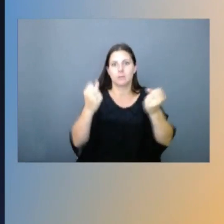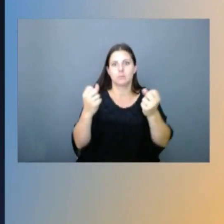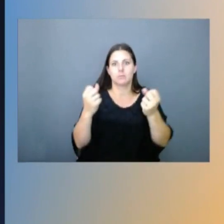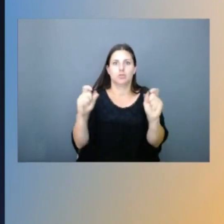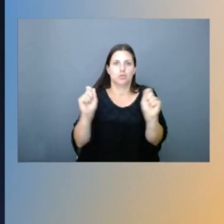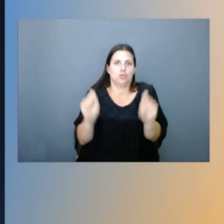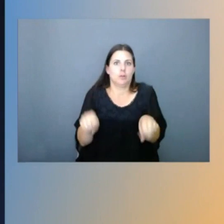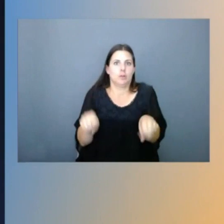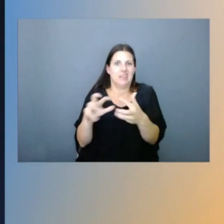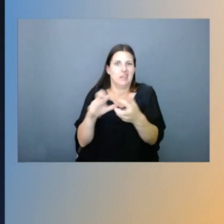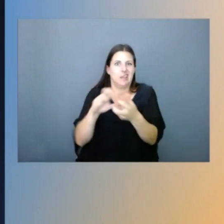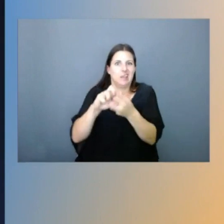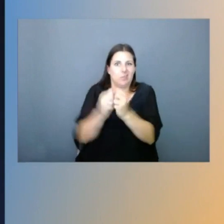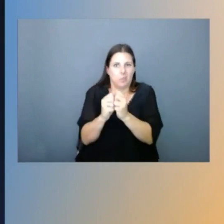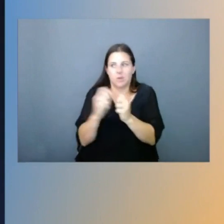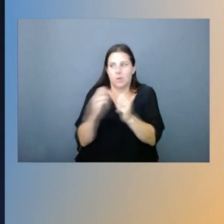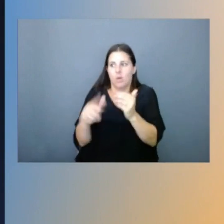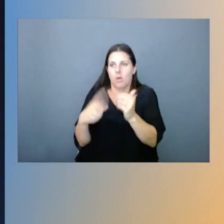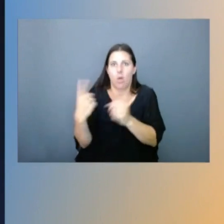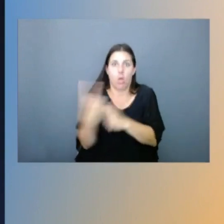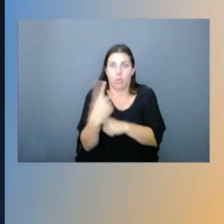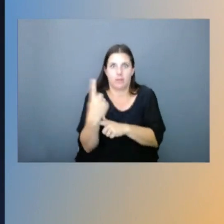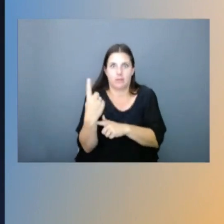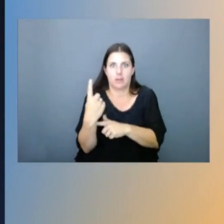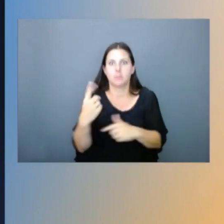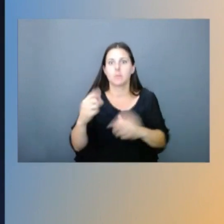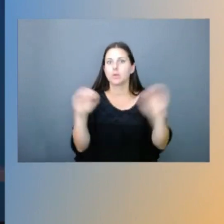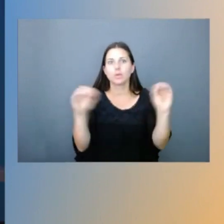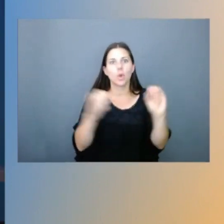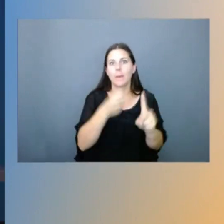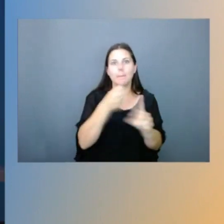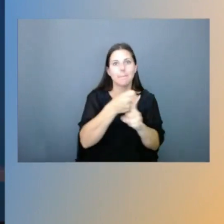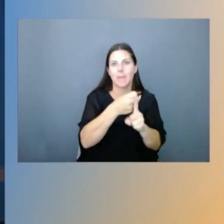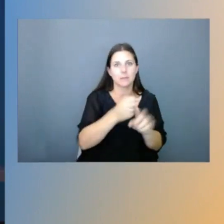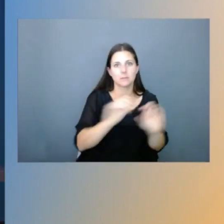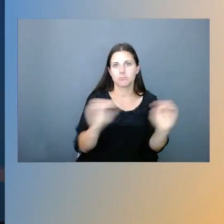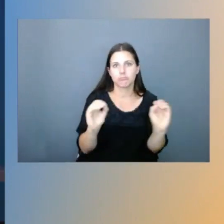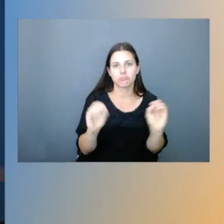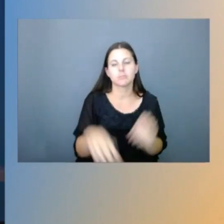and that's done without any impact on the performance. Yeah, I think we talked a little bit earlier